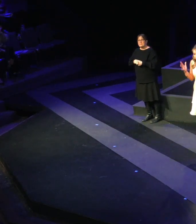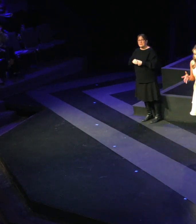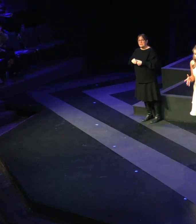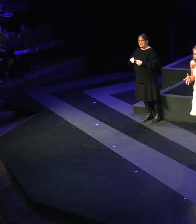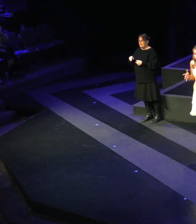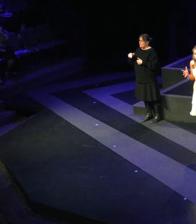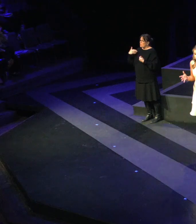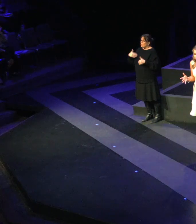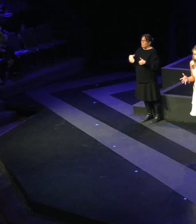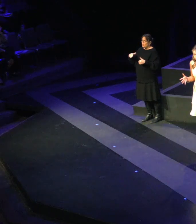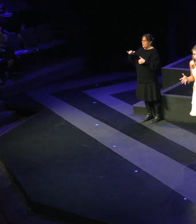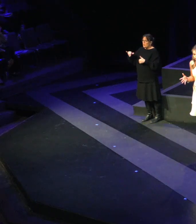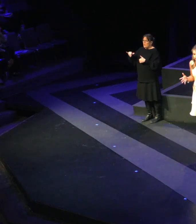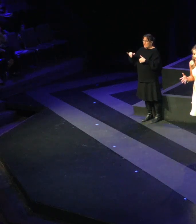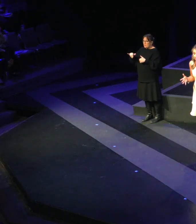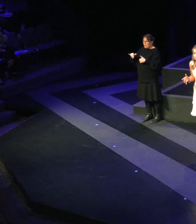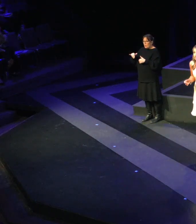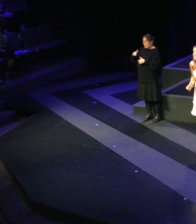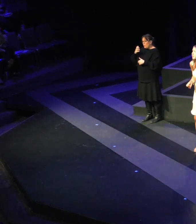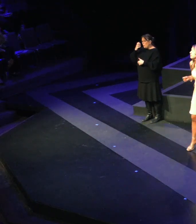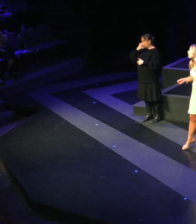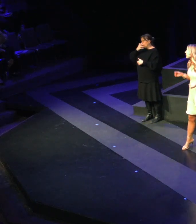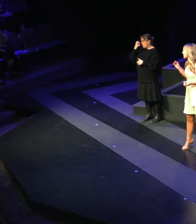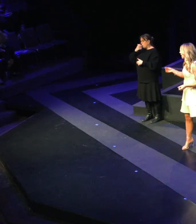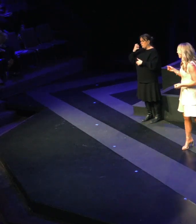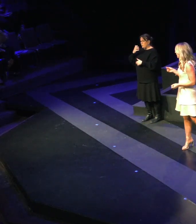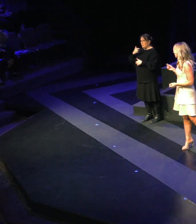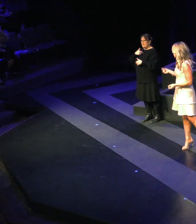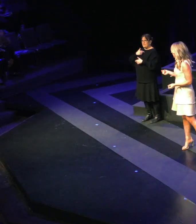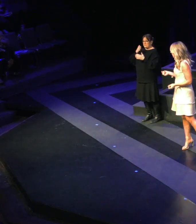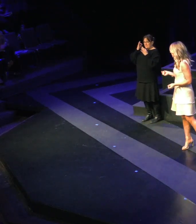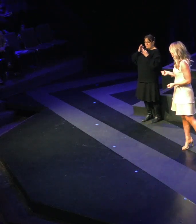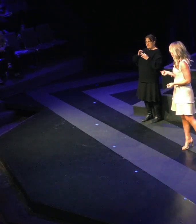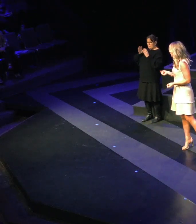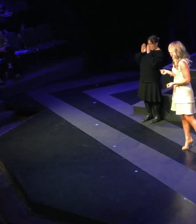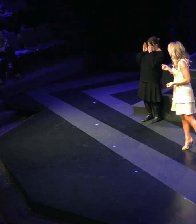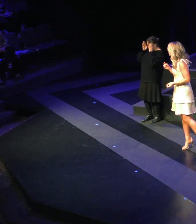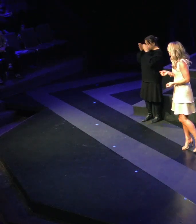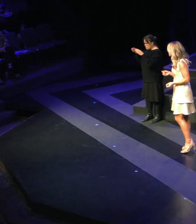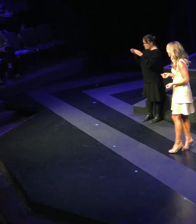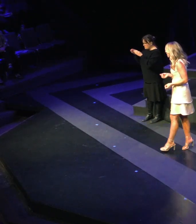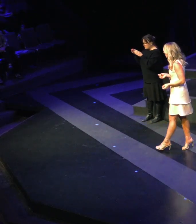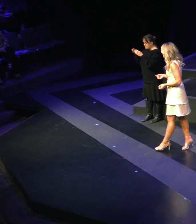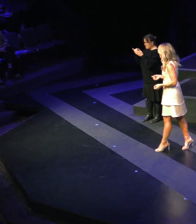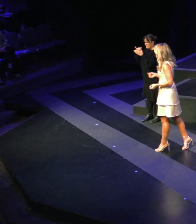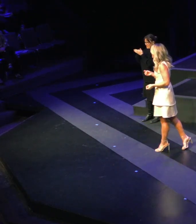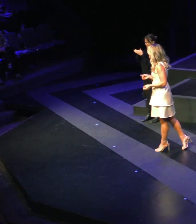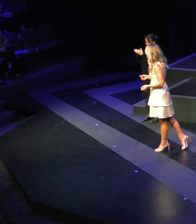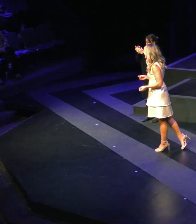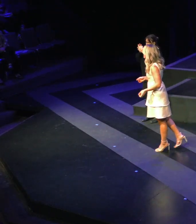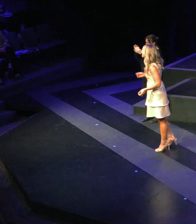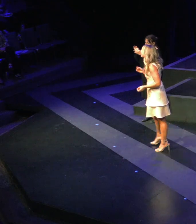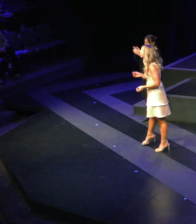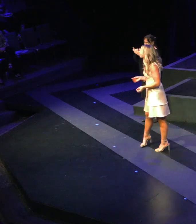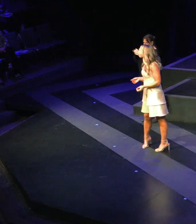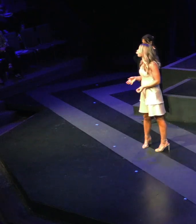this was so profound and so divine that I decided to focus on that strength to focus on it, and the